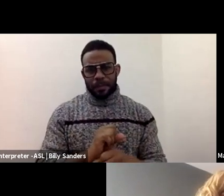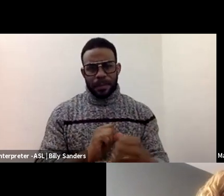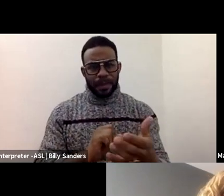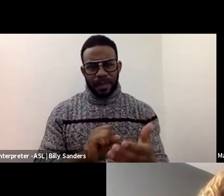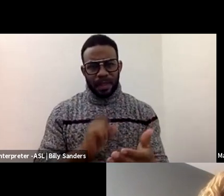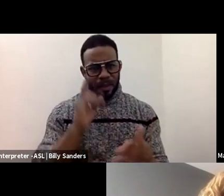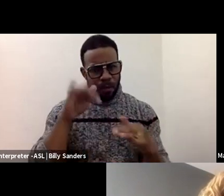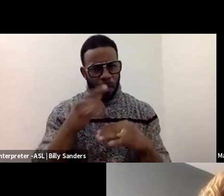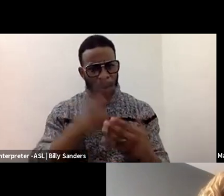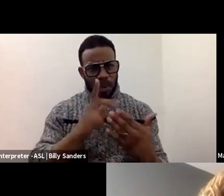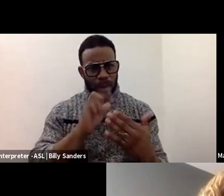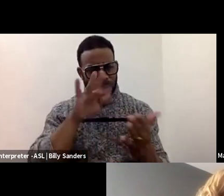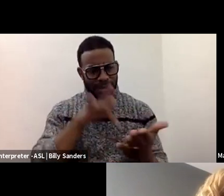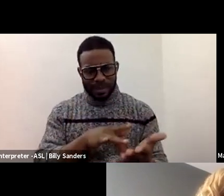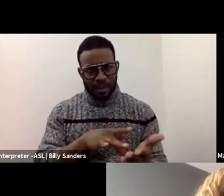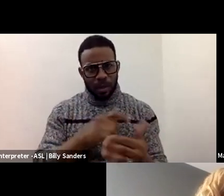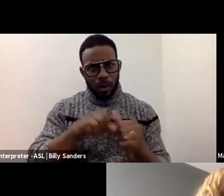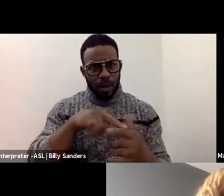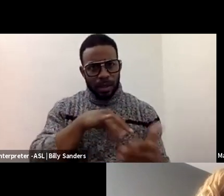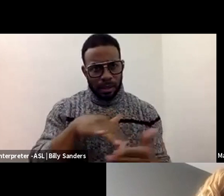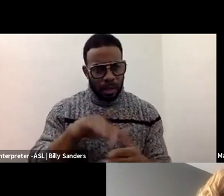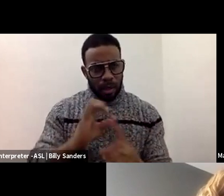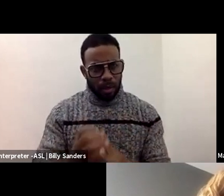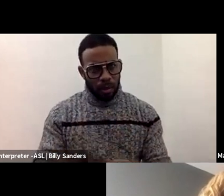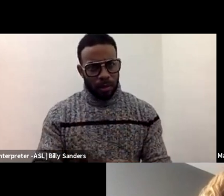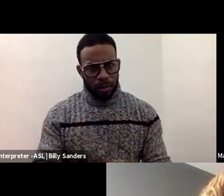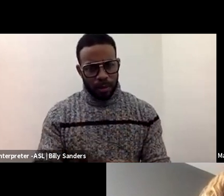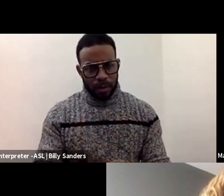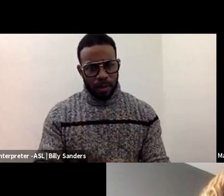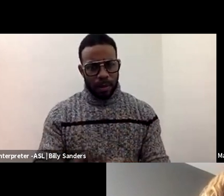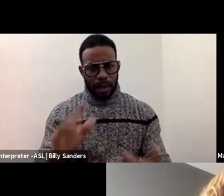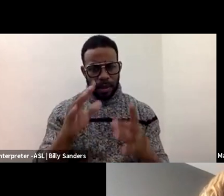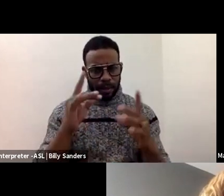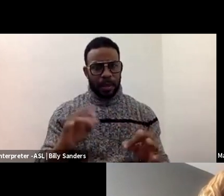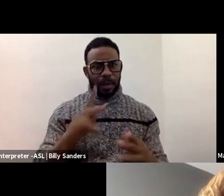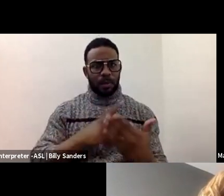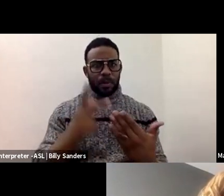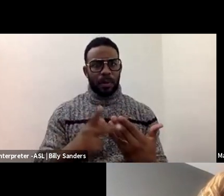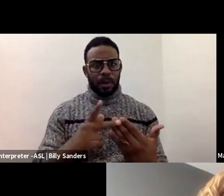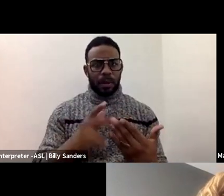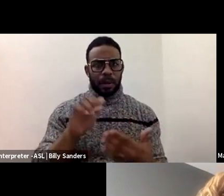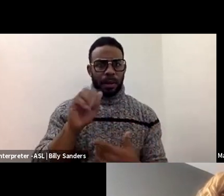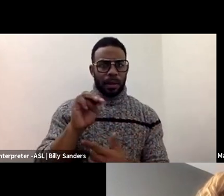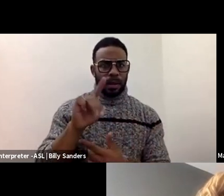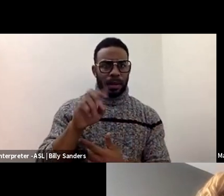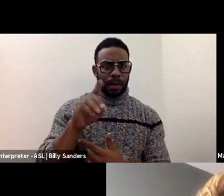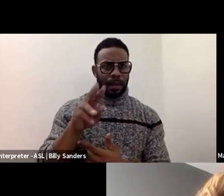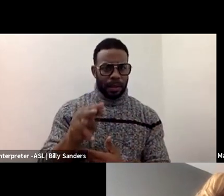a program that centered around studying culture. So I chose the program in Amsterdam. And I